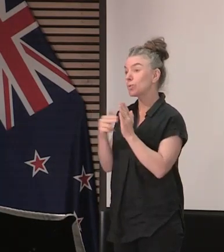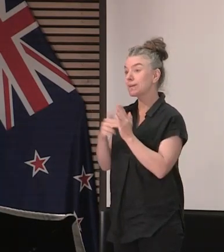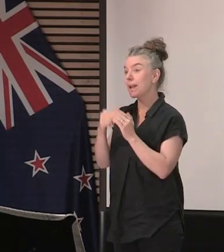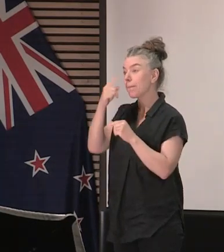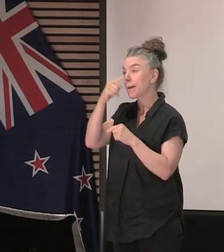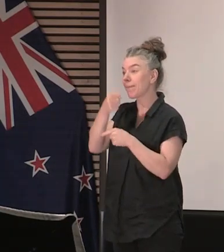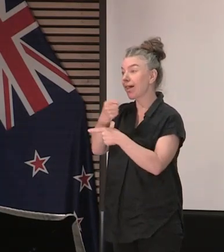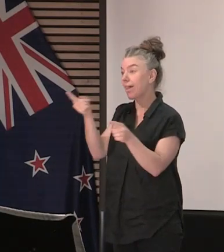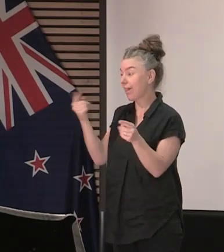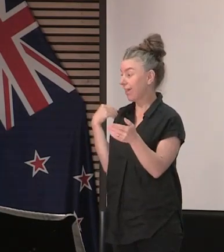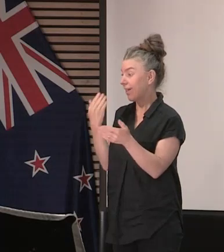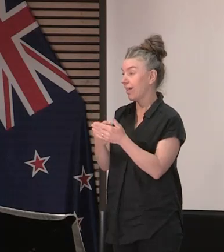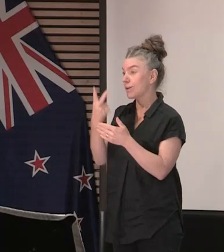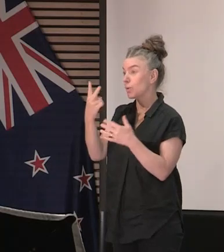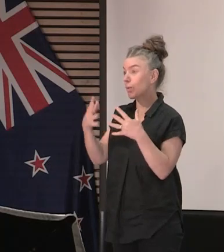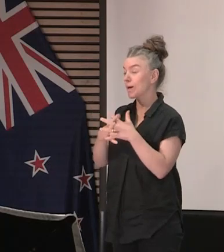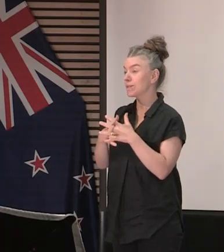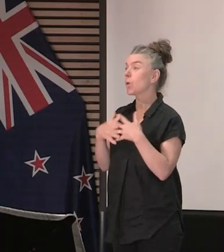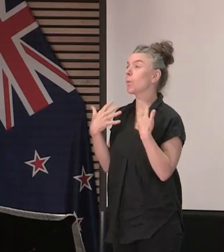over thelast two weeks is huge.